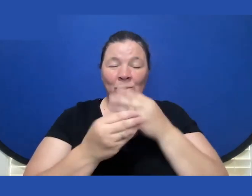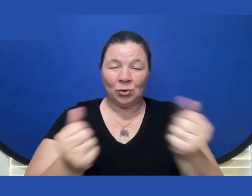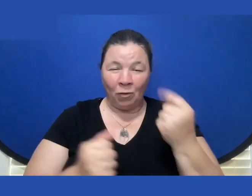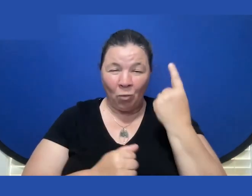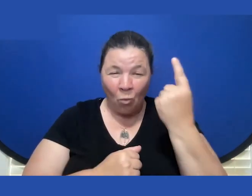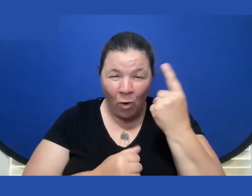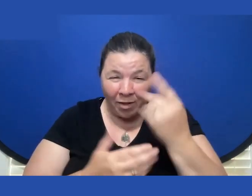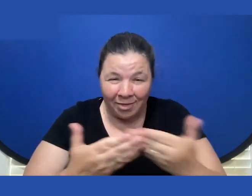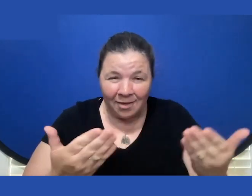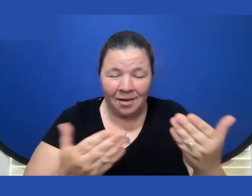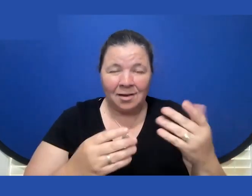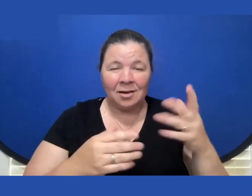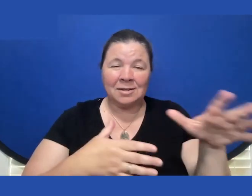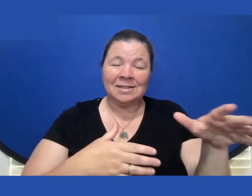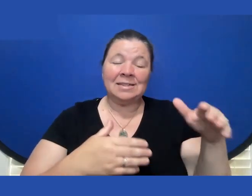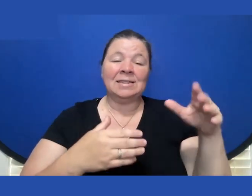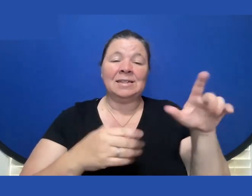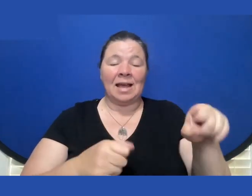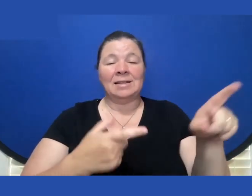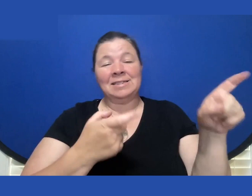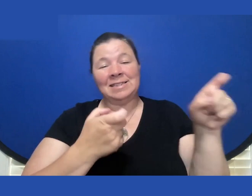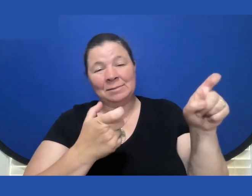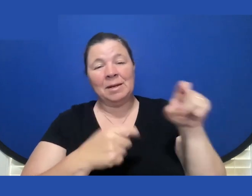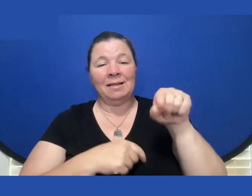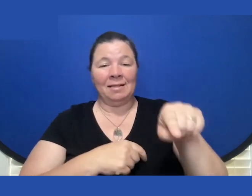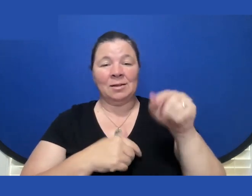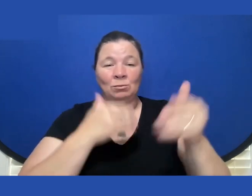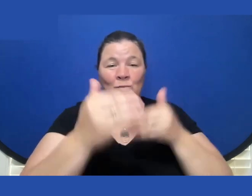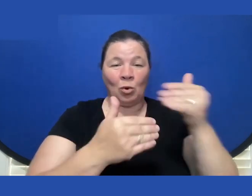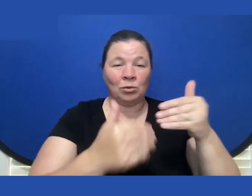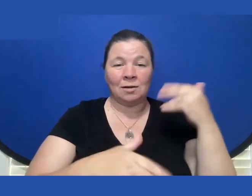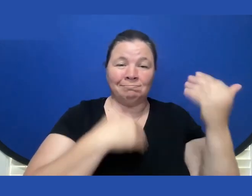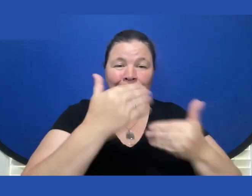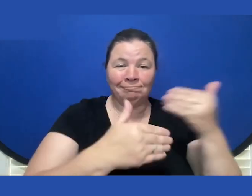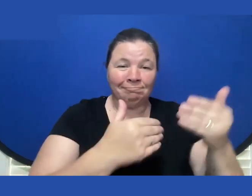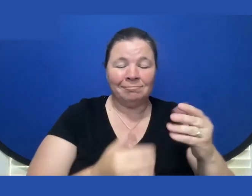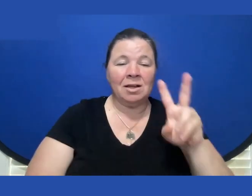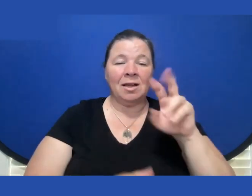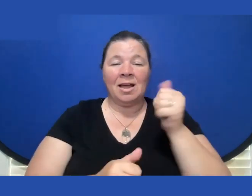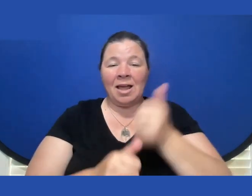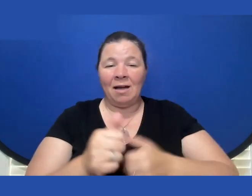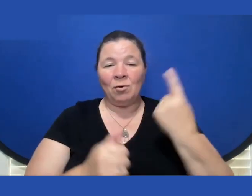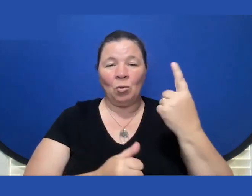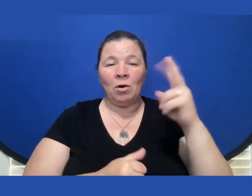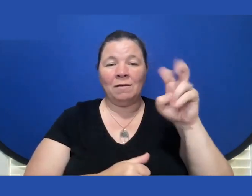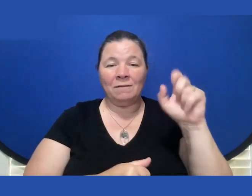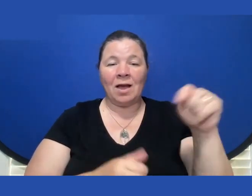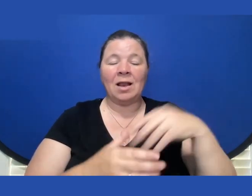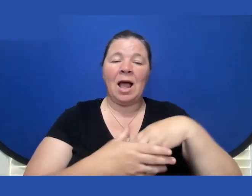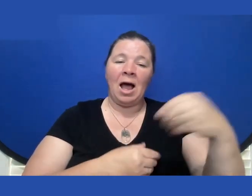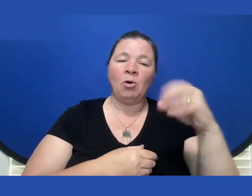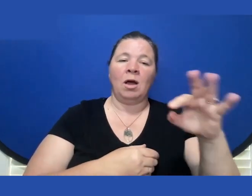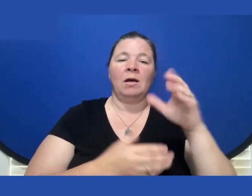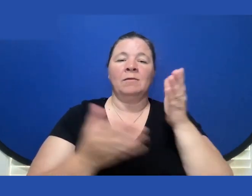"Hey, we can speed this entire process up end to end, and every Veteran coming out of the service can apply their skill sets